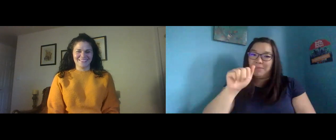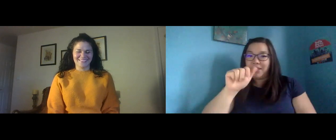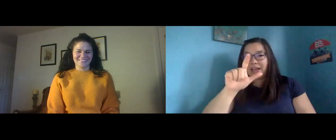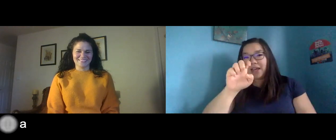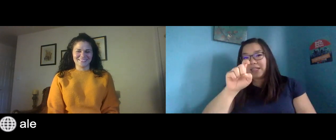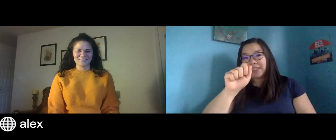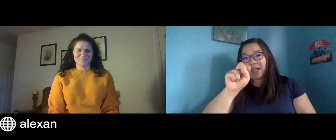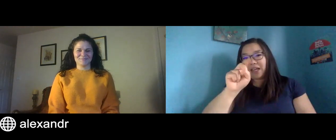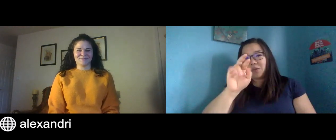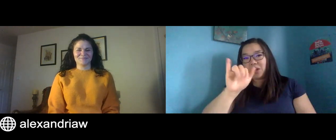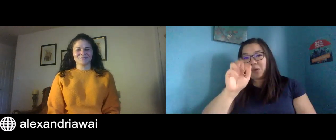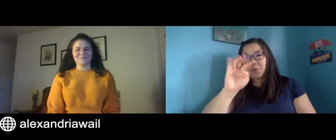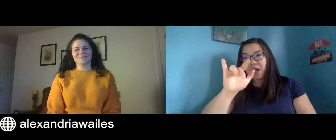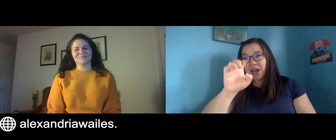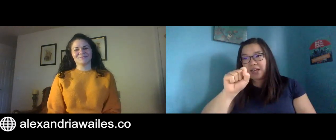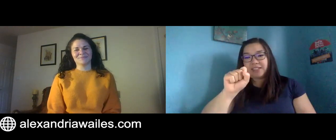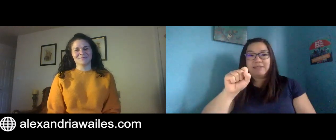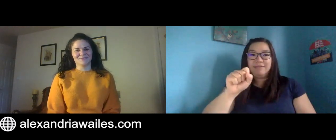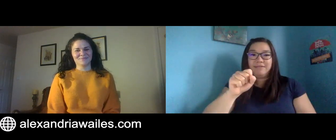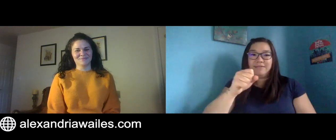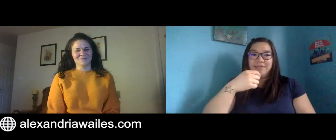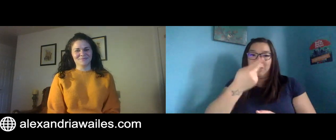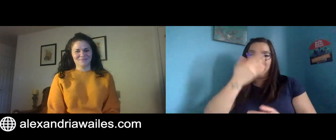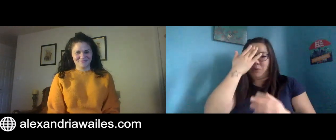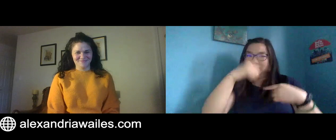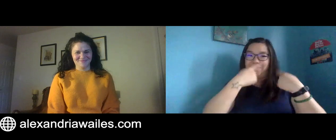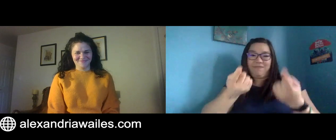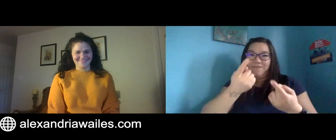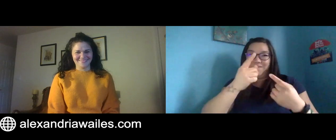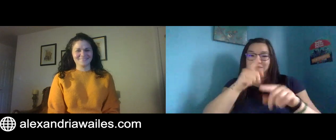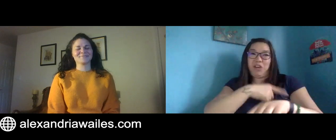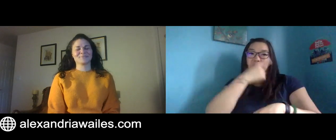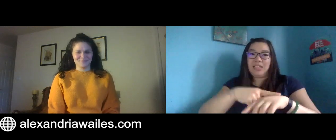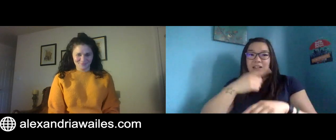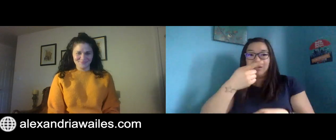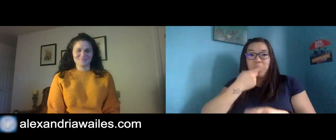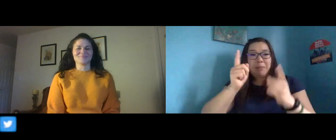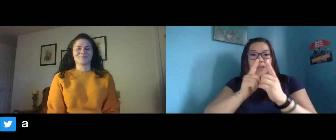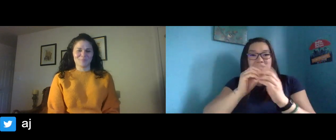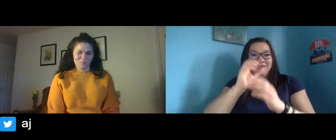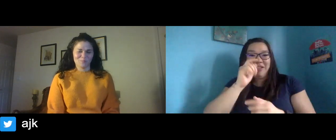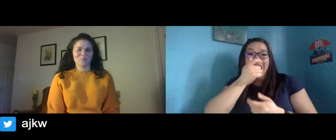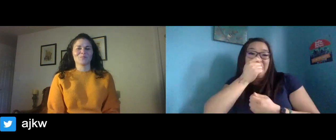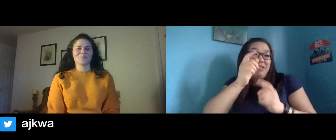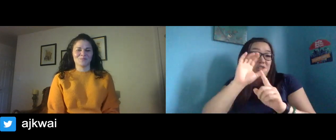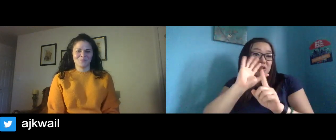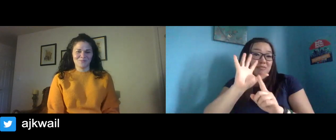A warm welcome to our wonderful guest, Alexandria Wailes, whom I’ve known for a long time. We met in quite an interesting situation: